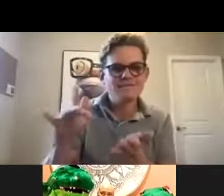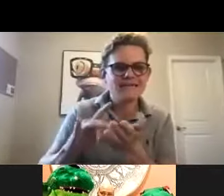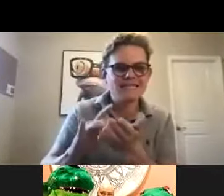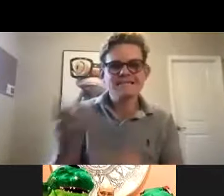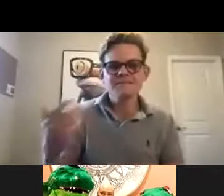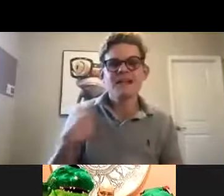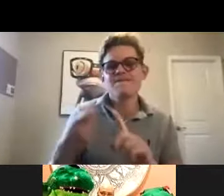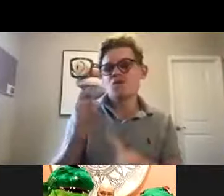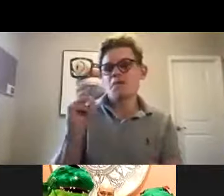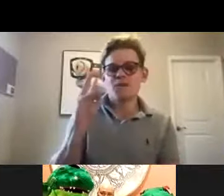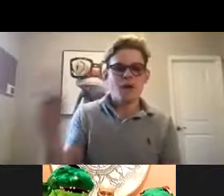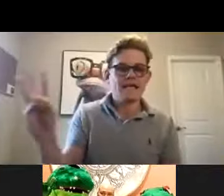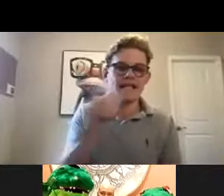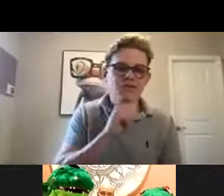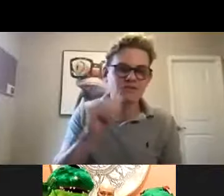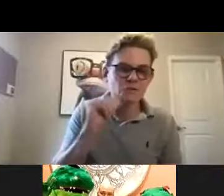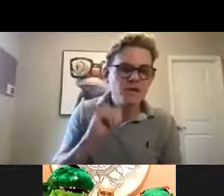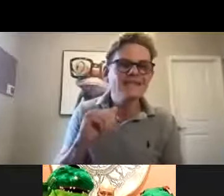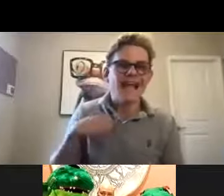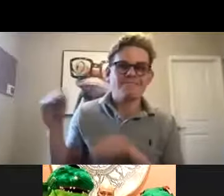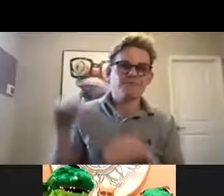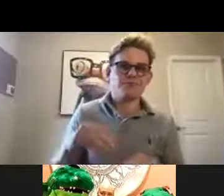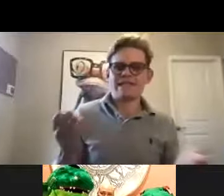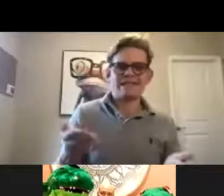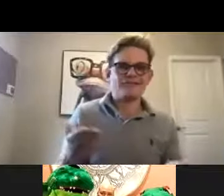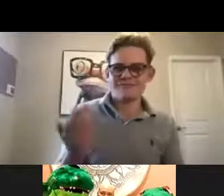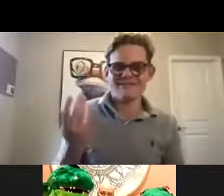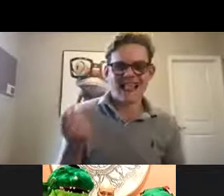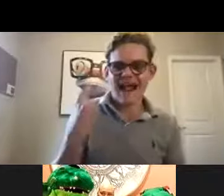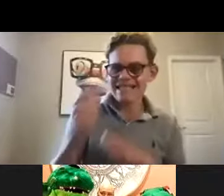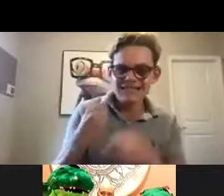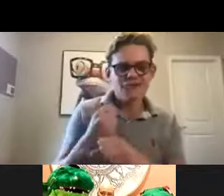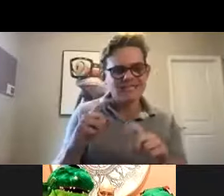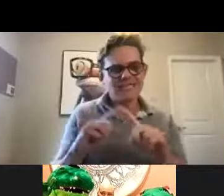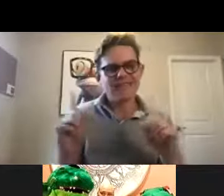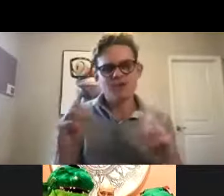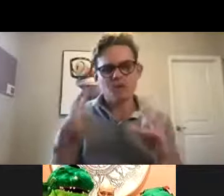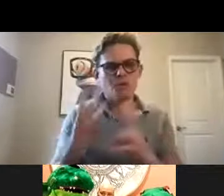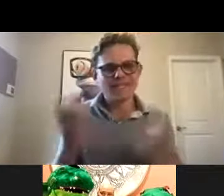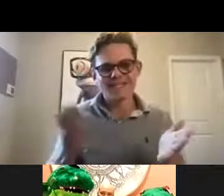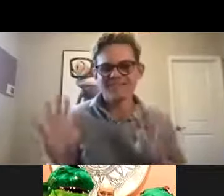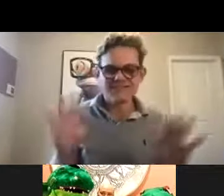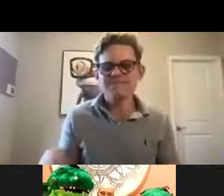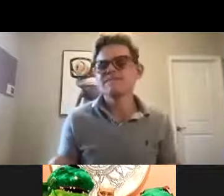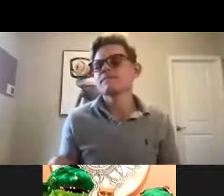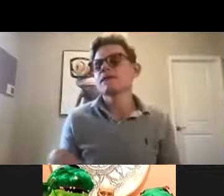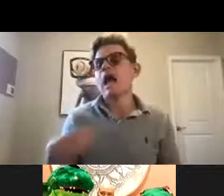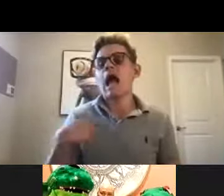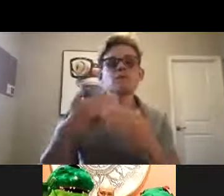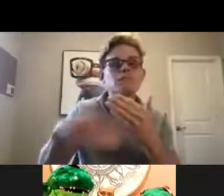of Florida Vet Med. I'm from western Arizona. I moved here last year. It's a completely